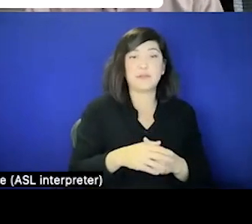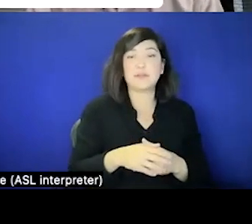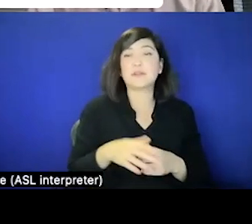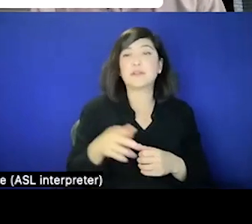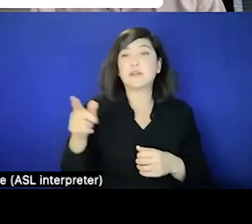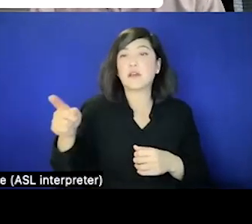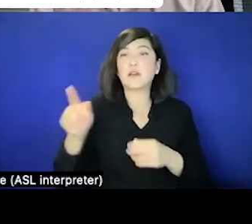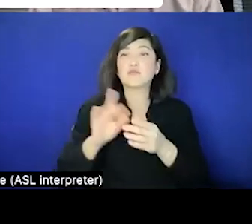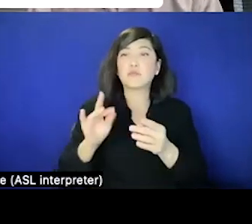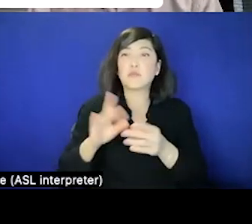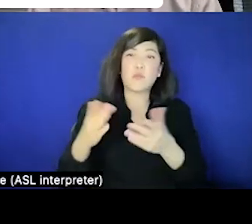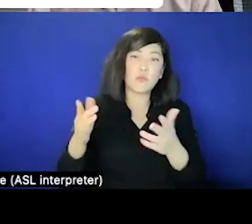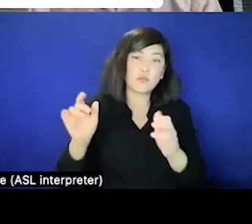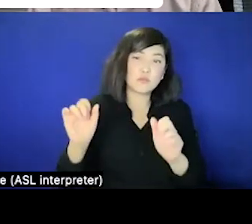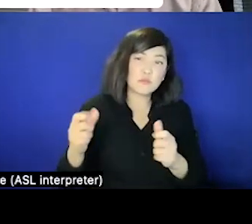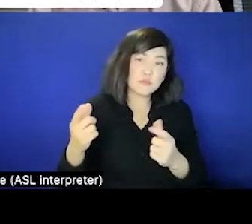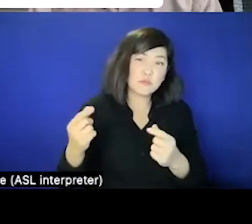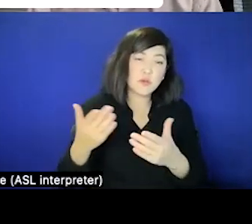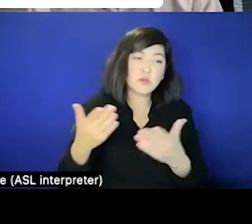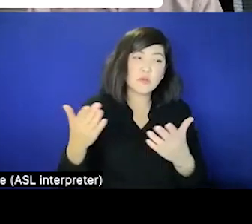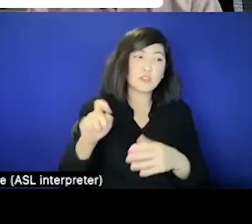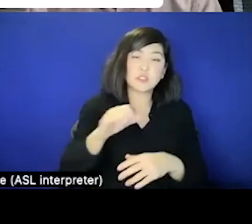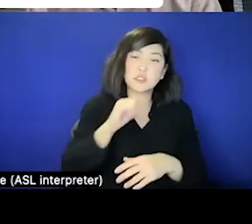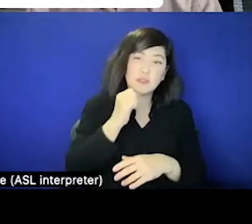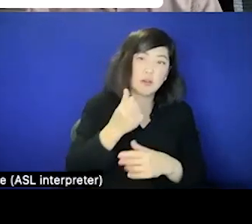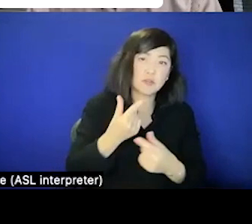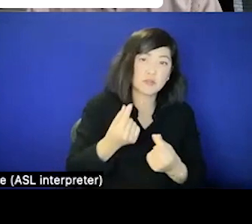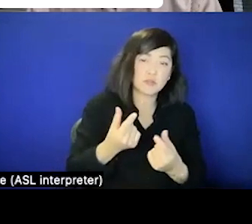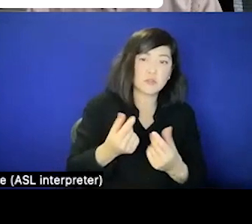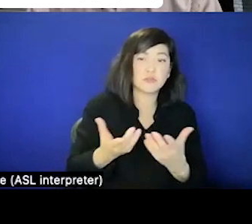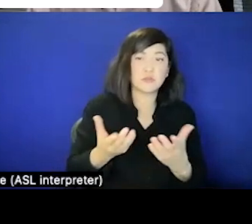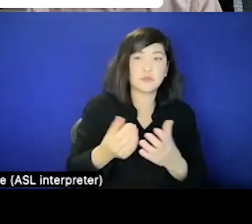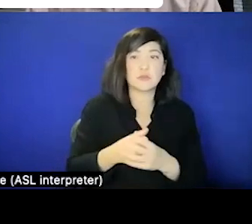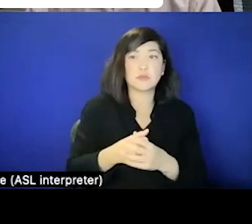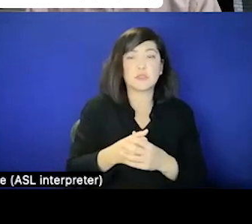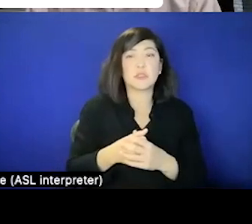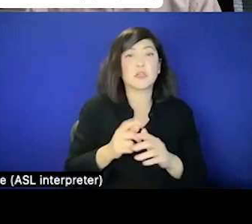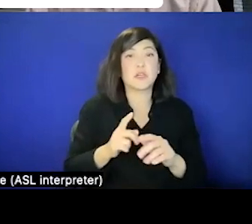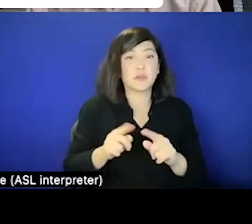but to create agreements among publishers, distributors and retailers on when returns